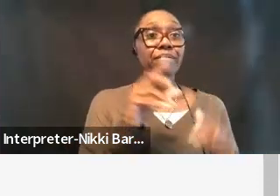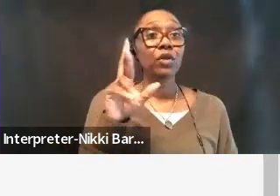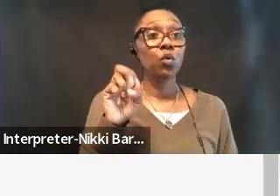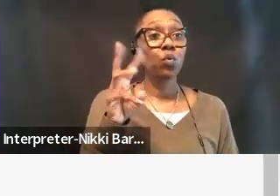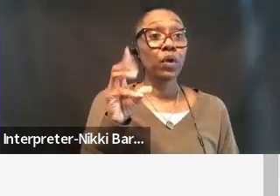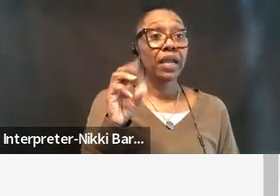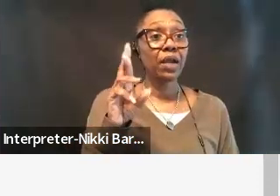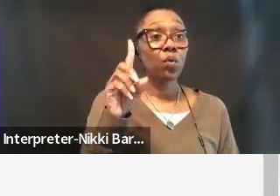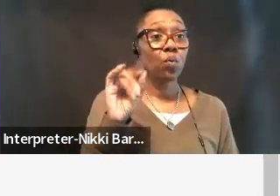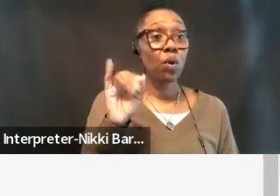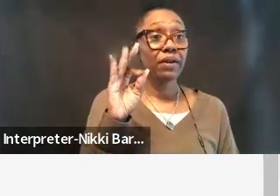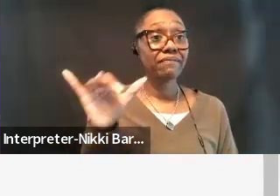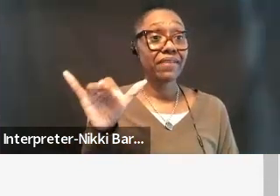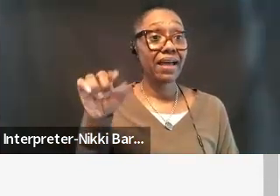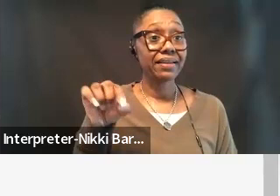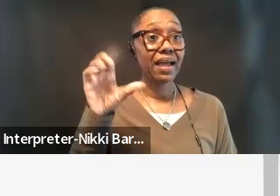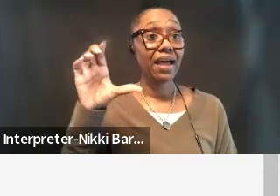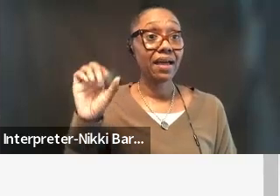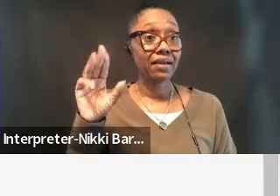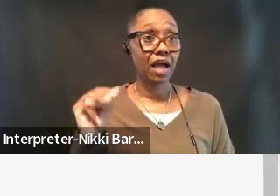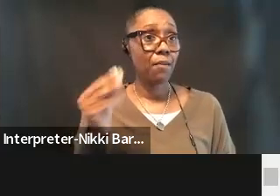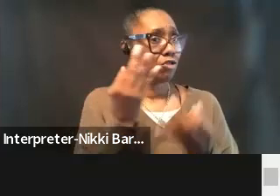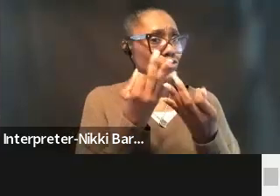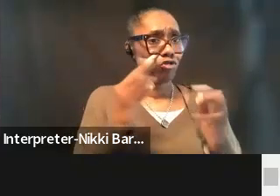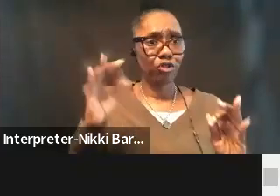Dot com and it's free. For students and teachers to use. Whenever they're getting exposed to new.